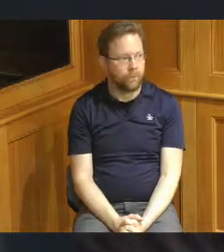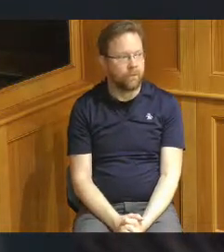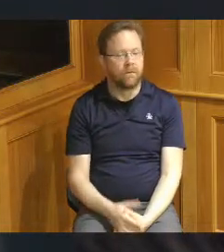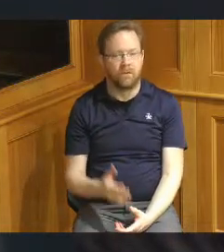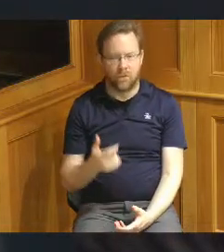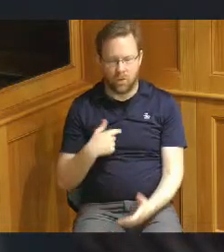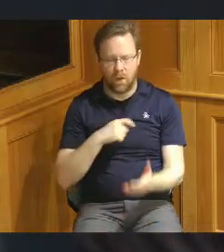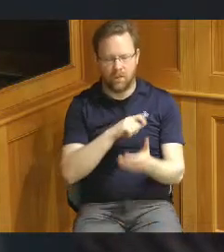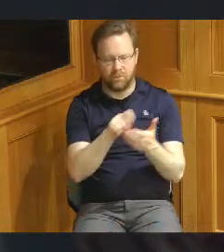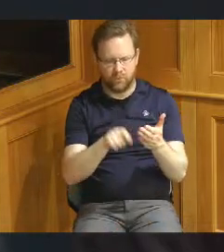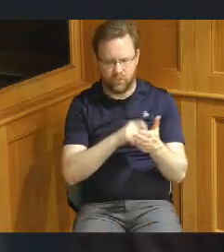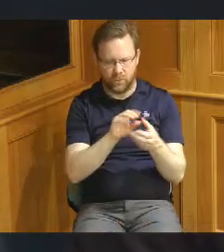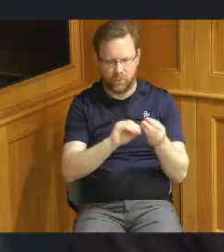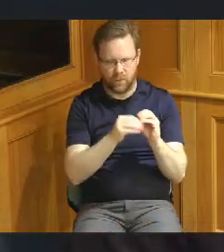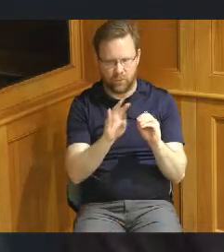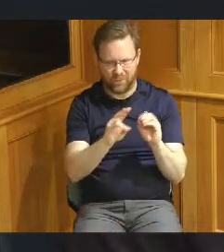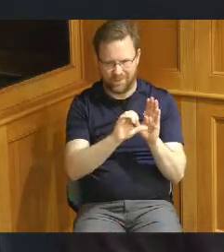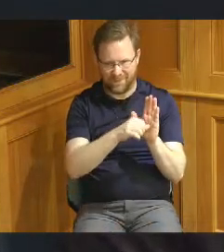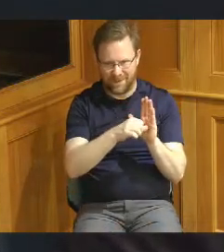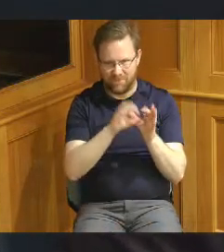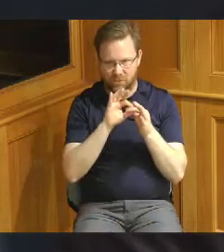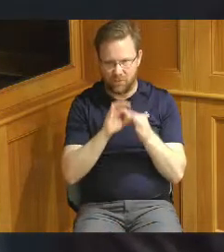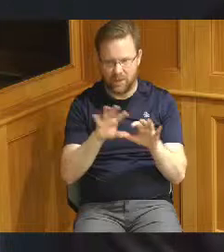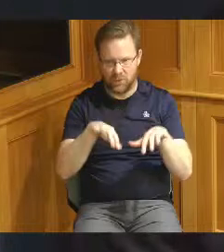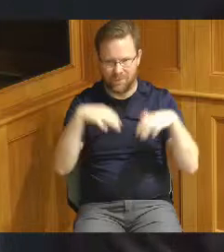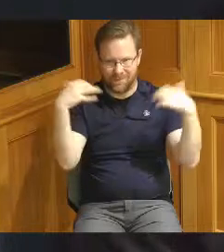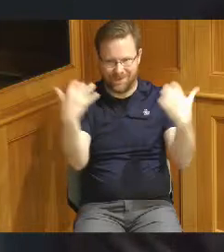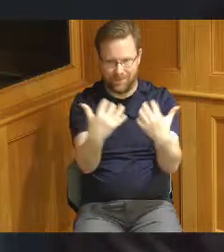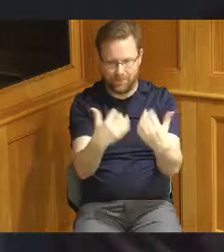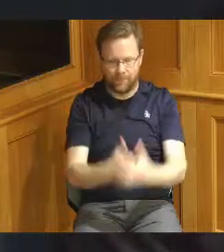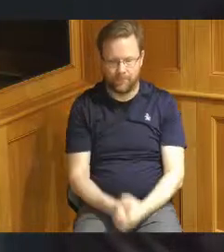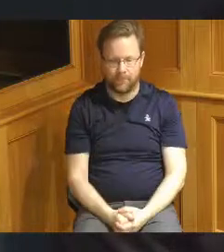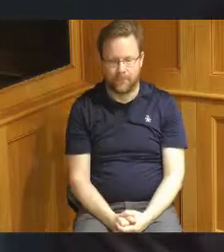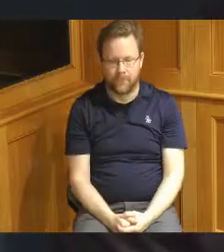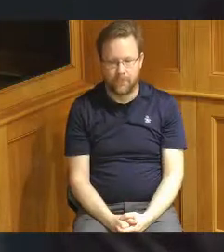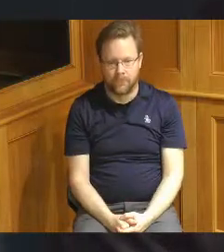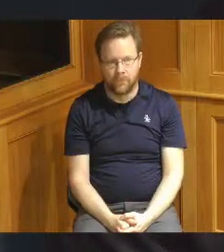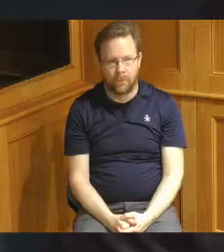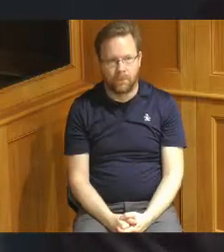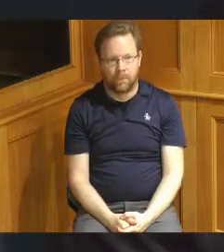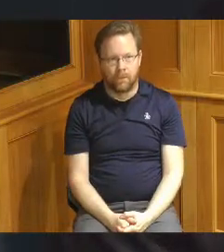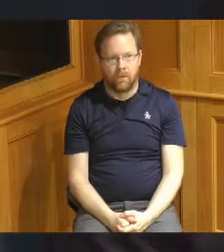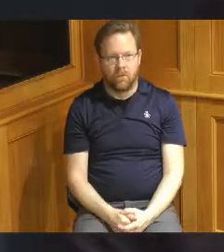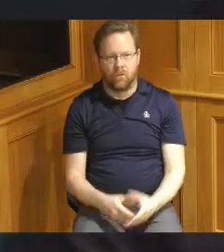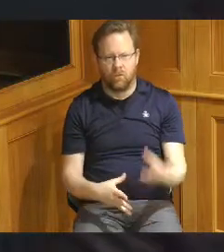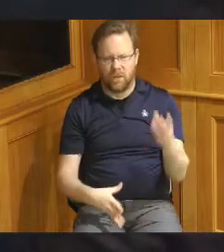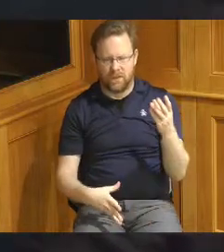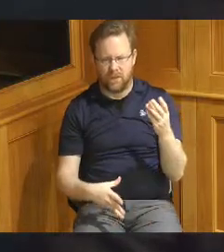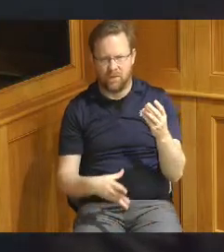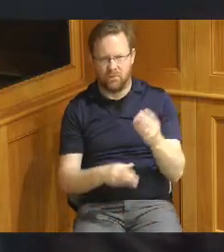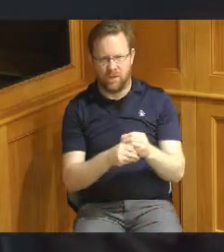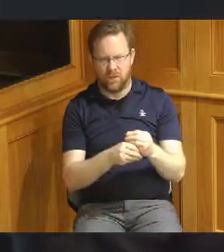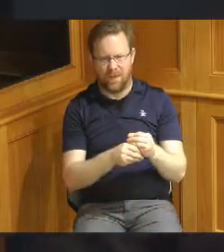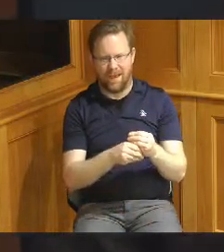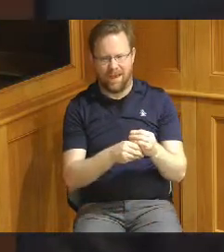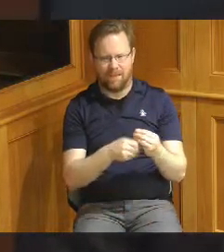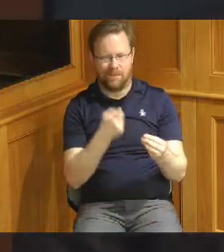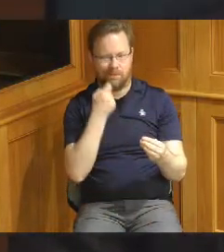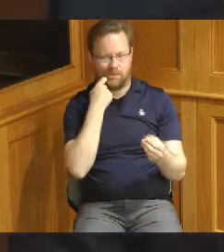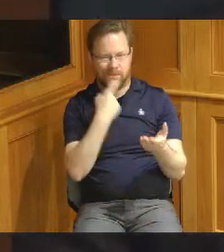at approximately $20,578 I do believe Bobby Maly is here on behalf of the Over the Rhine South SID